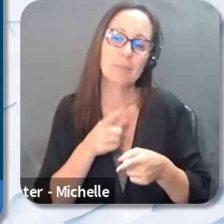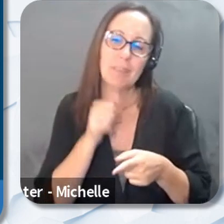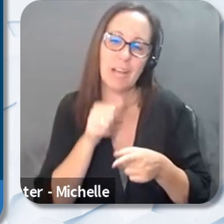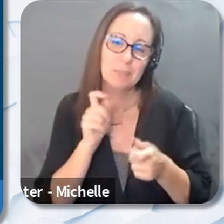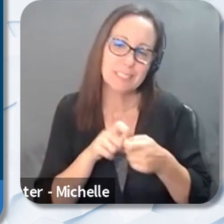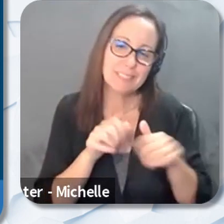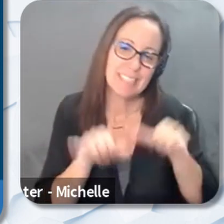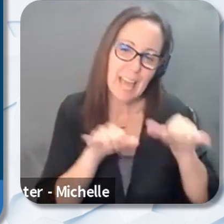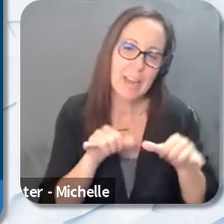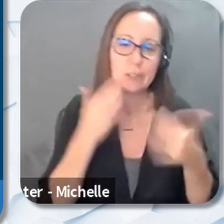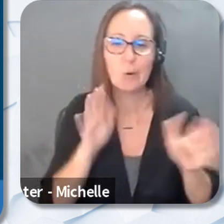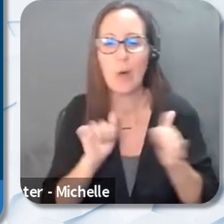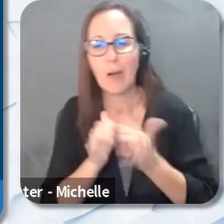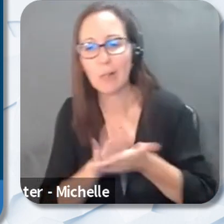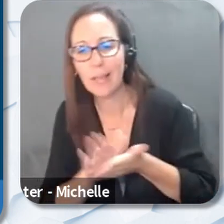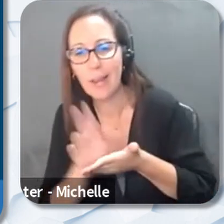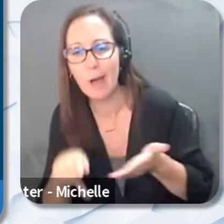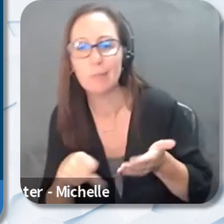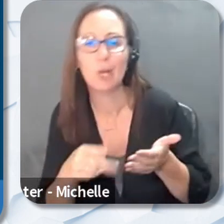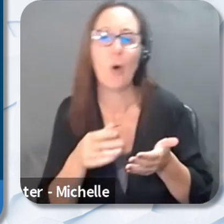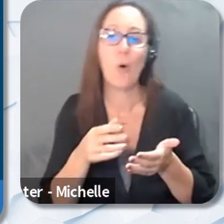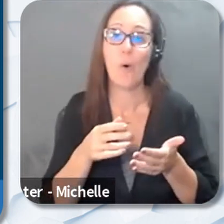really know how to clean up so we bring them into the preschool learning environments and